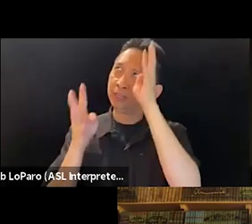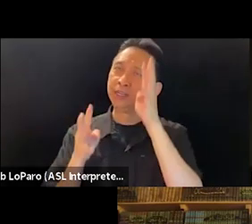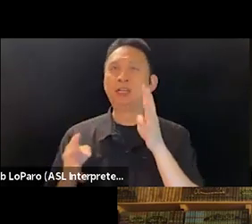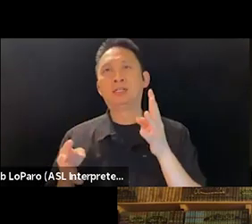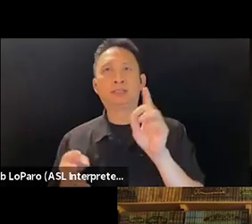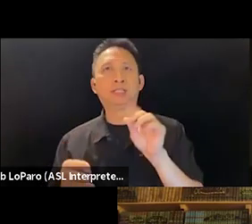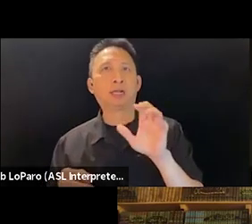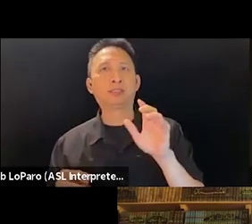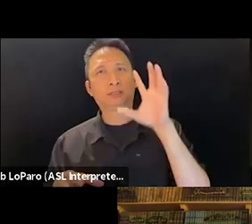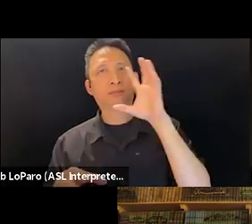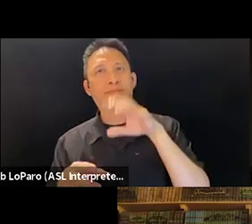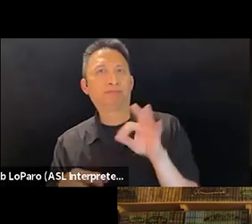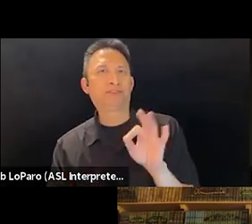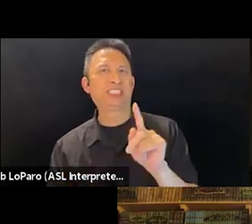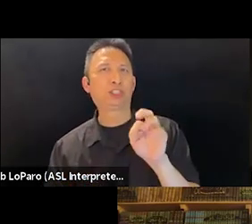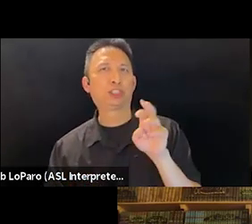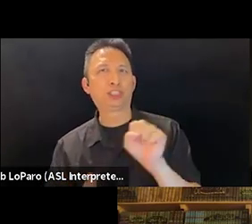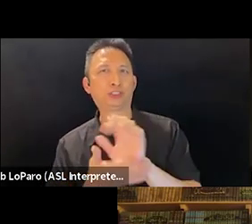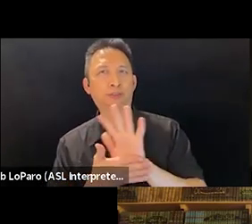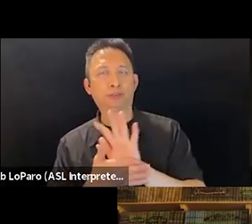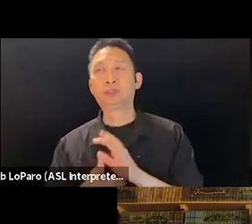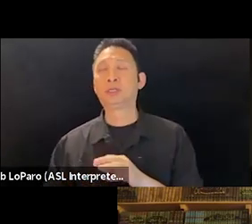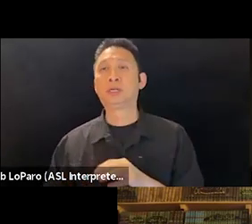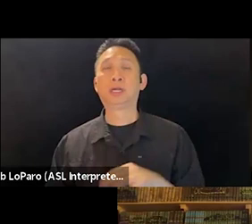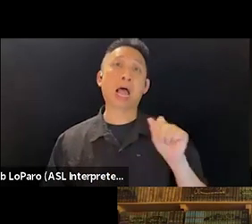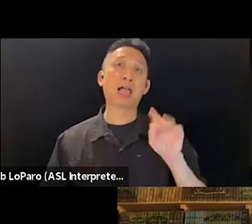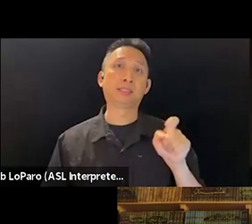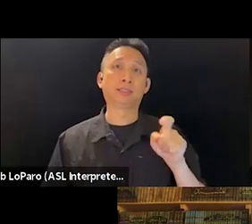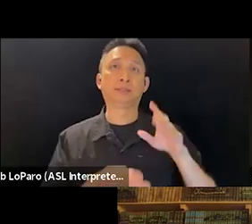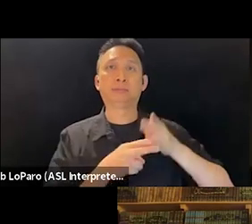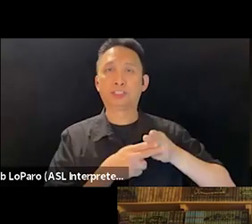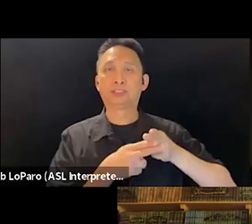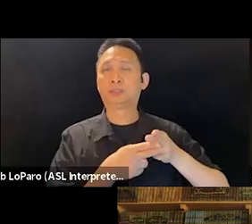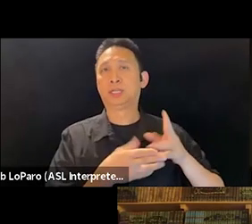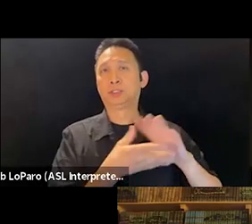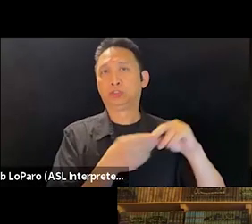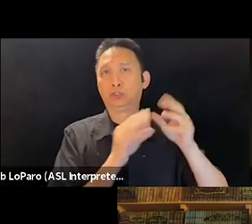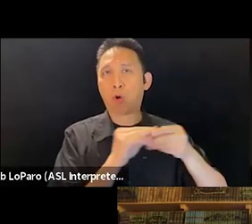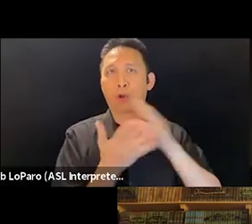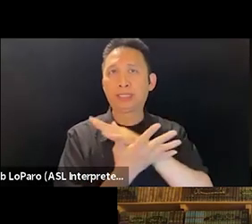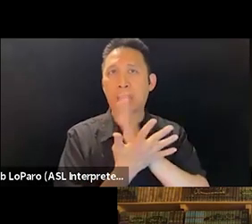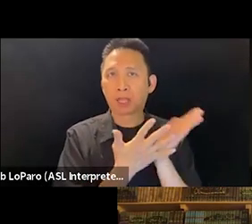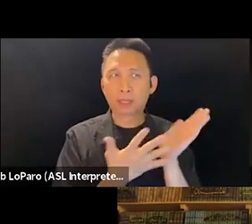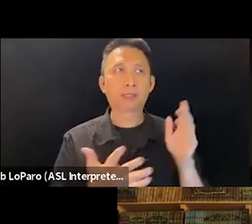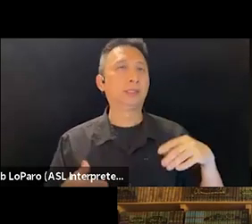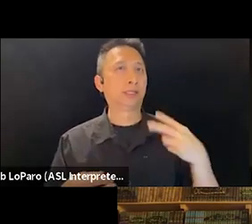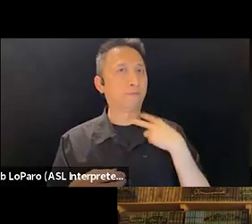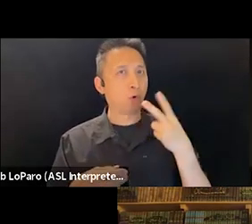And we talked a little bit with Alex about storytelling and the voice that's being told. How important it is for you and how important